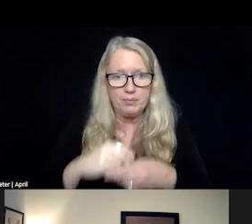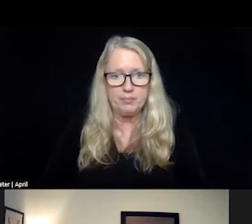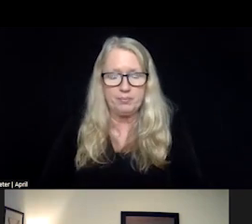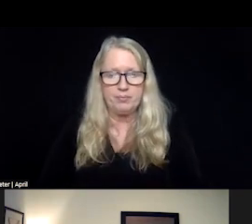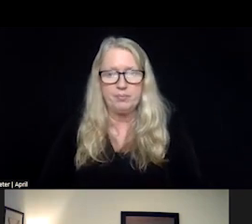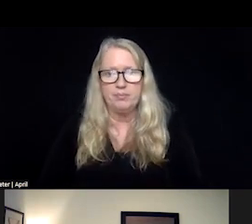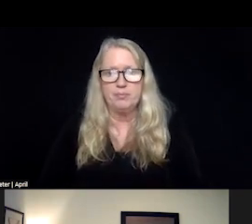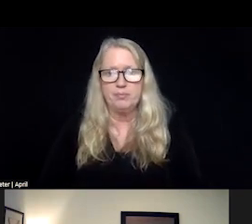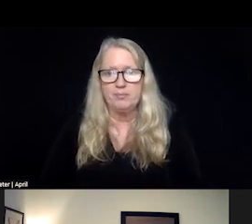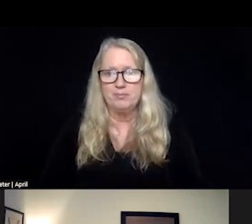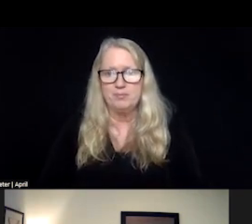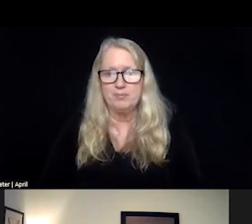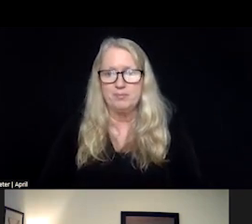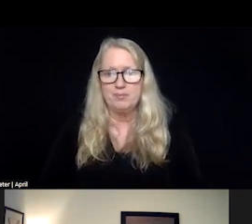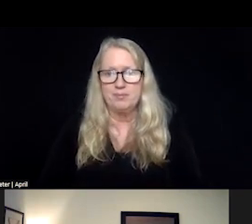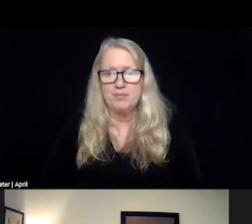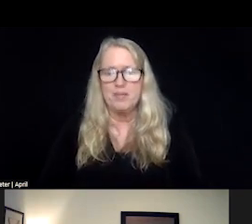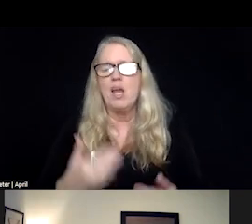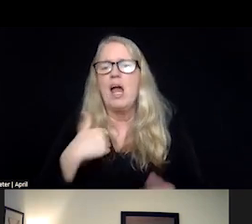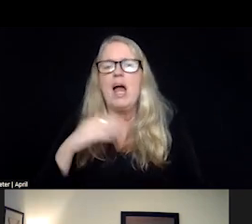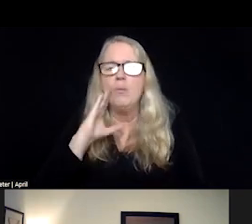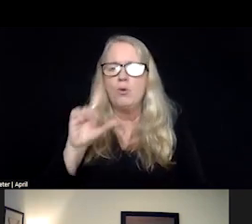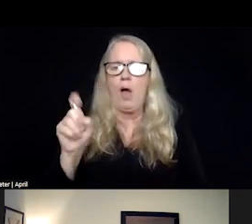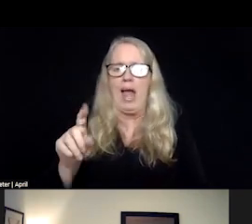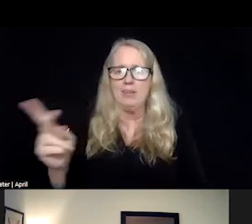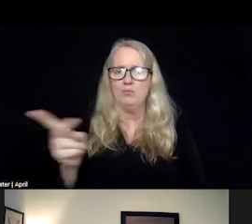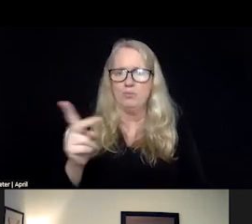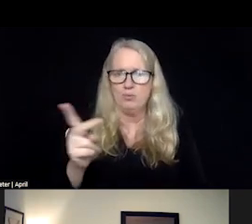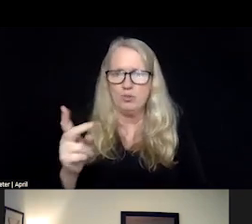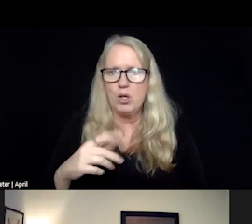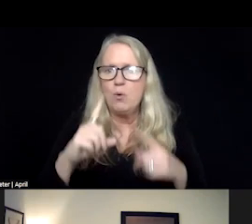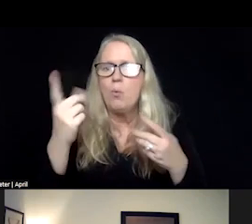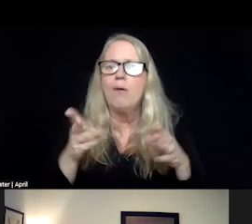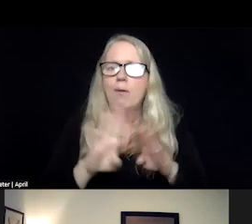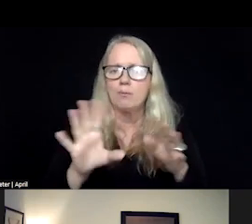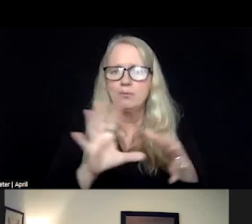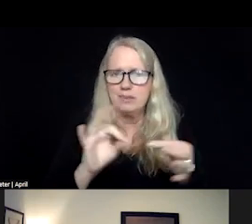I WILL ASK THE TWO OF YOU ONE CLOSING QUESTION.